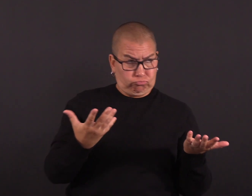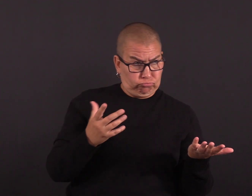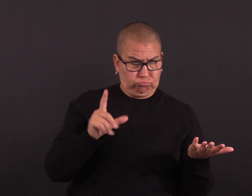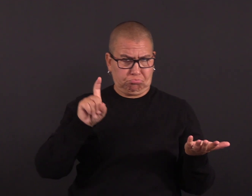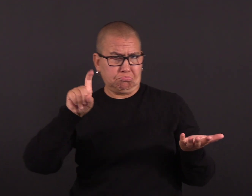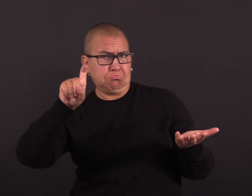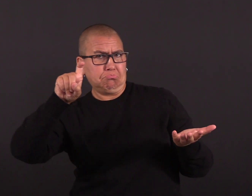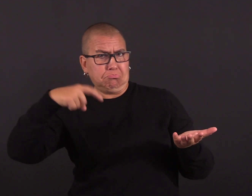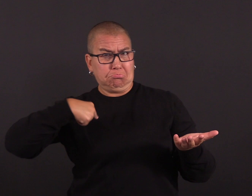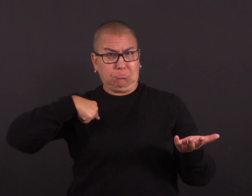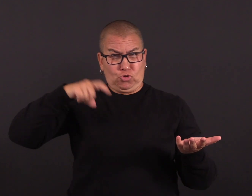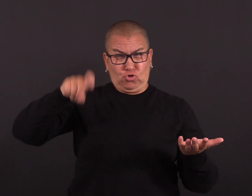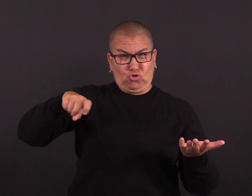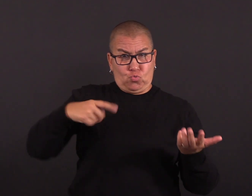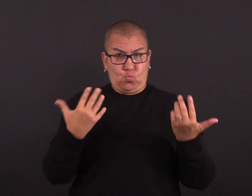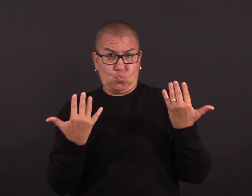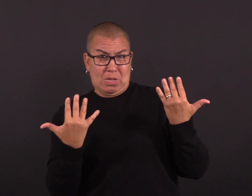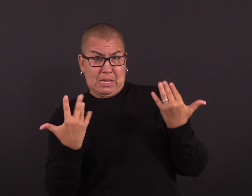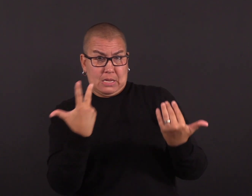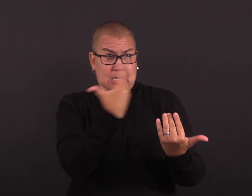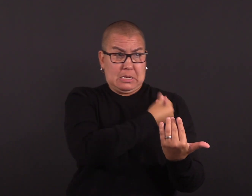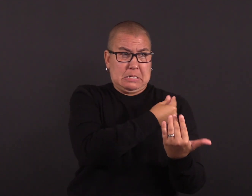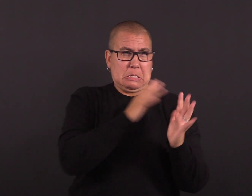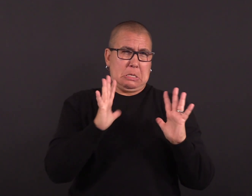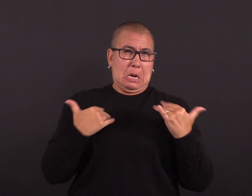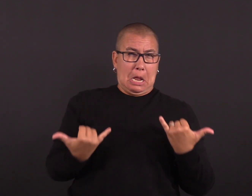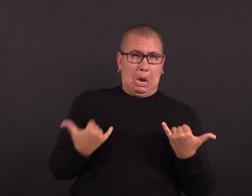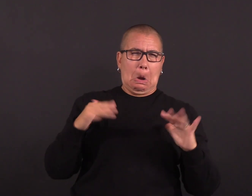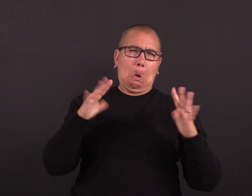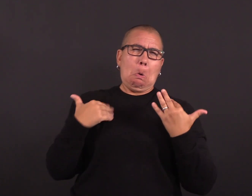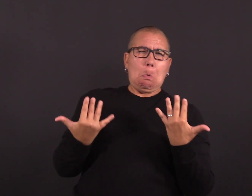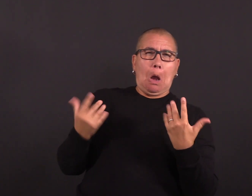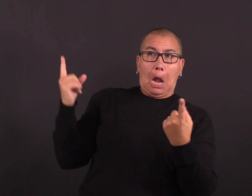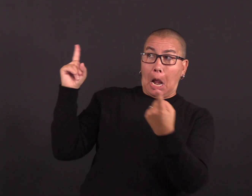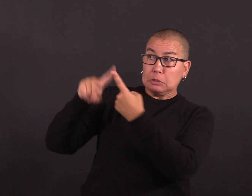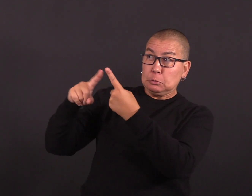and that is expected to happen with the latest shots. Even so,